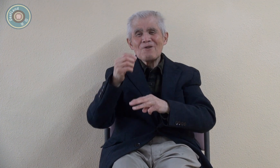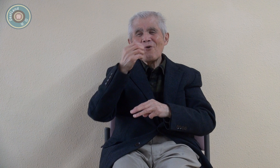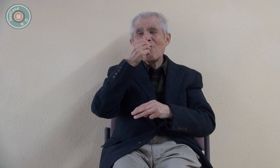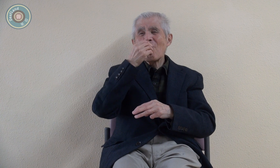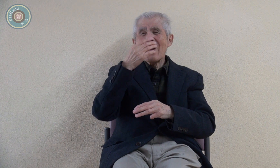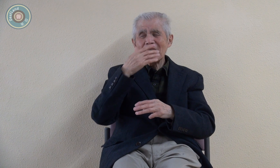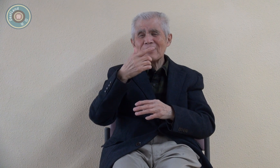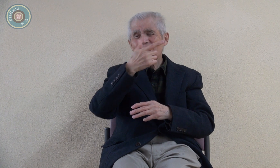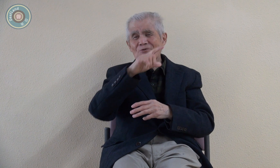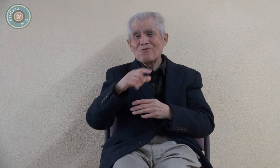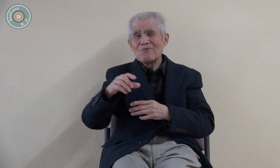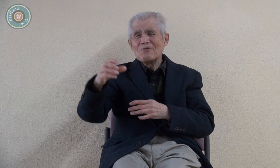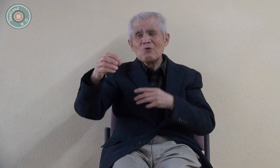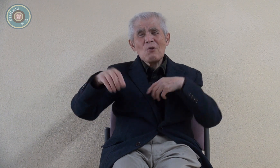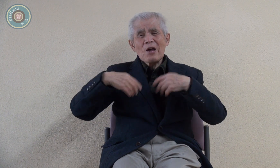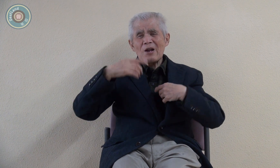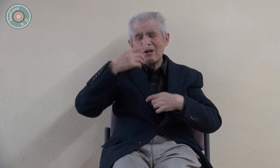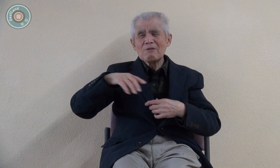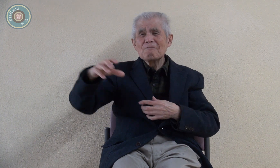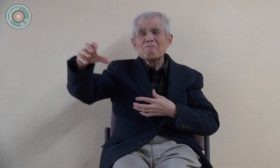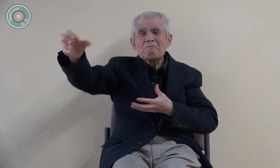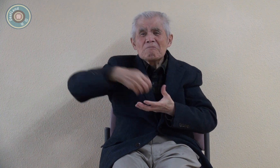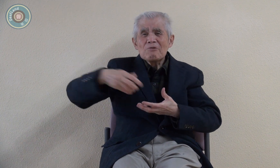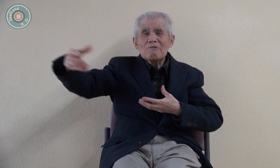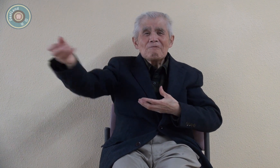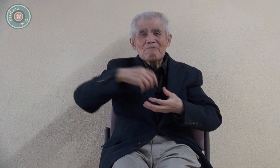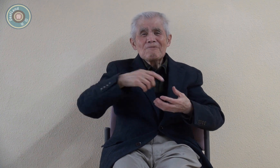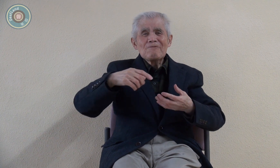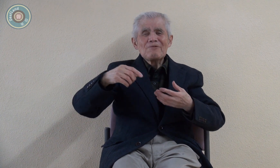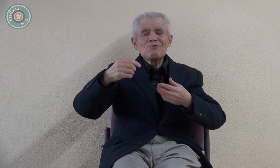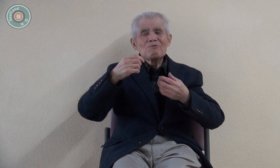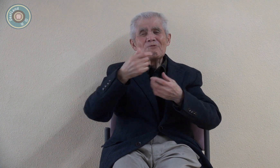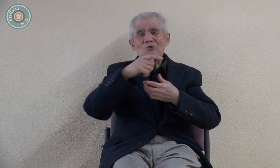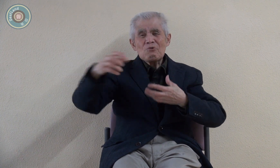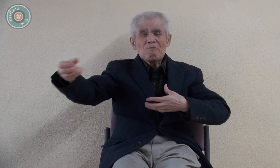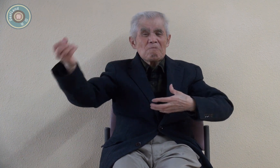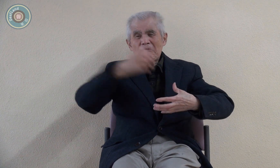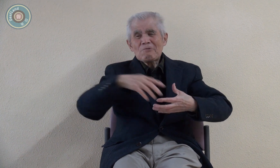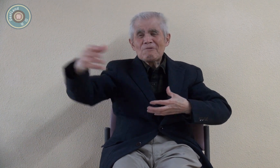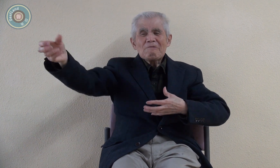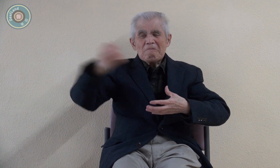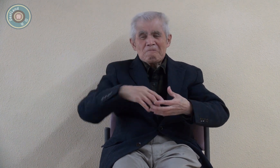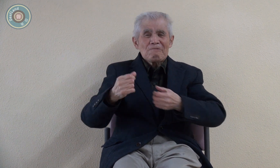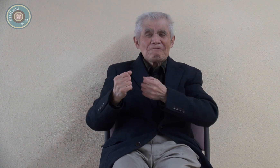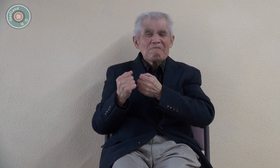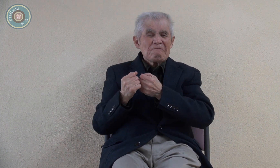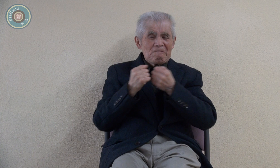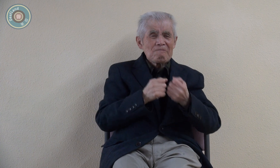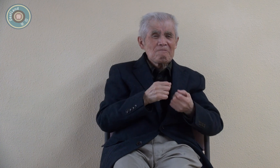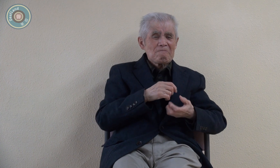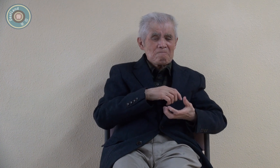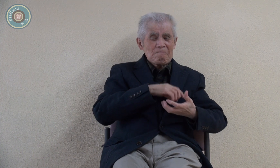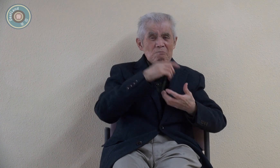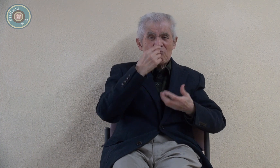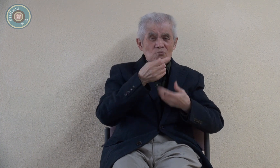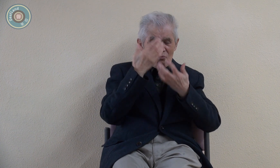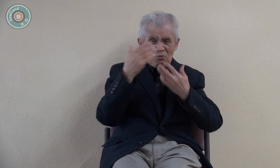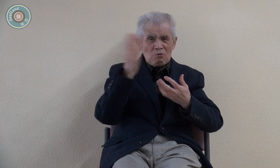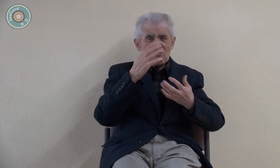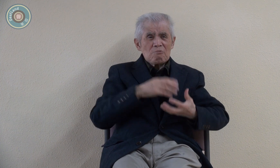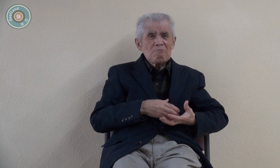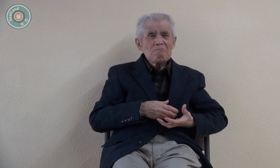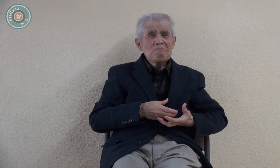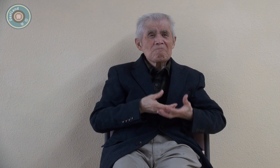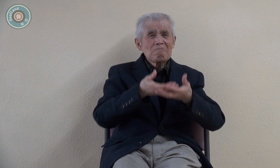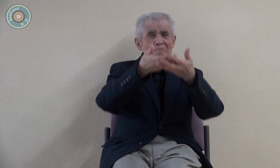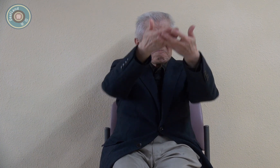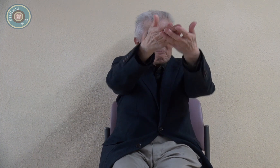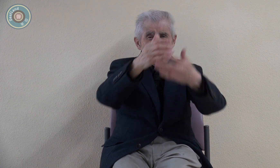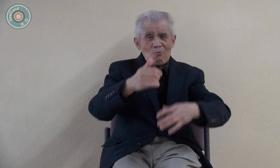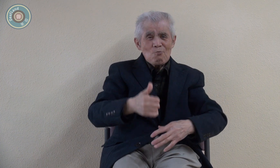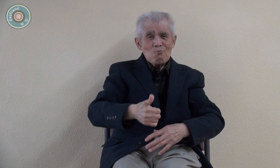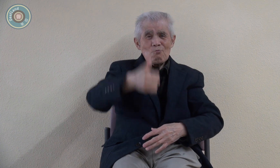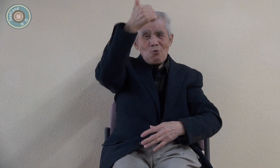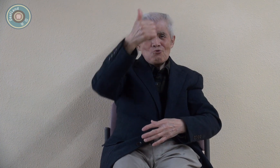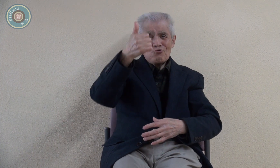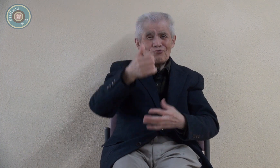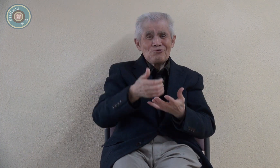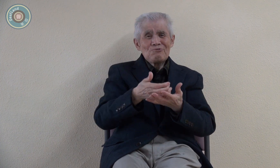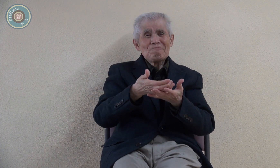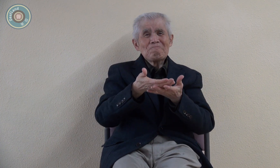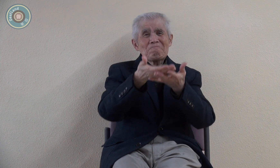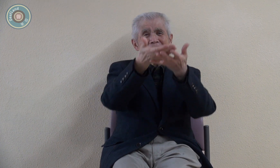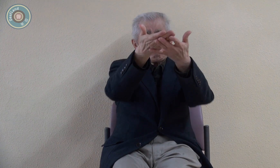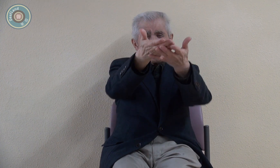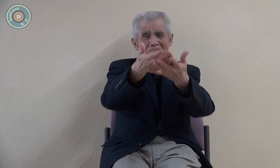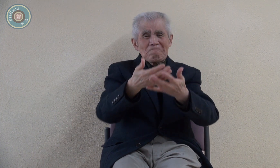And we gave them to the boss